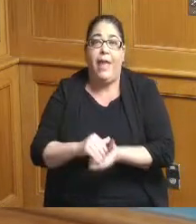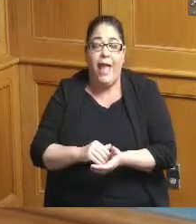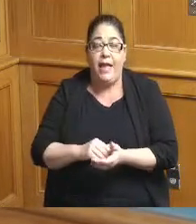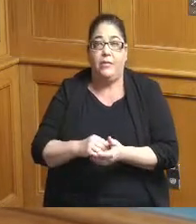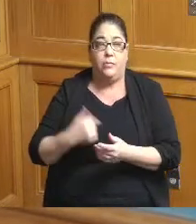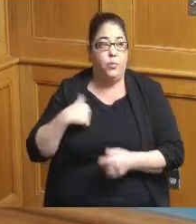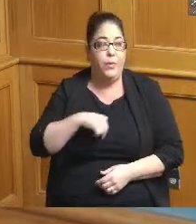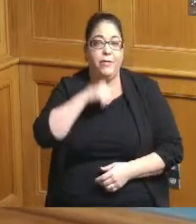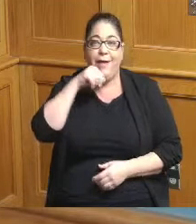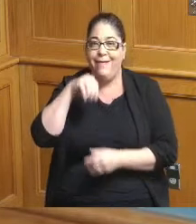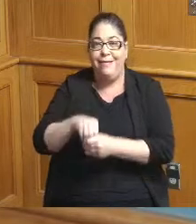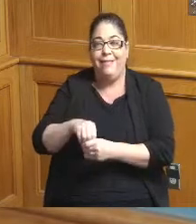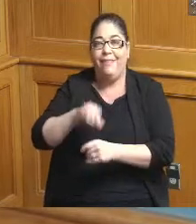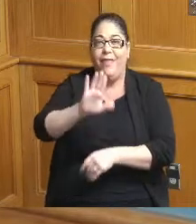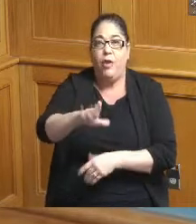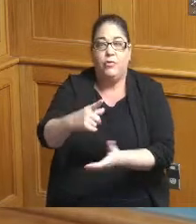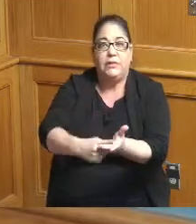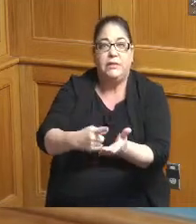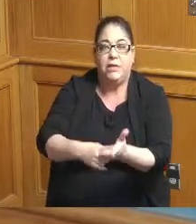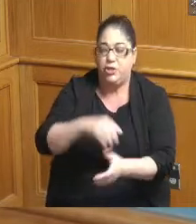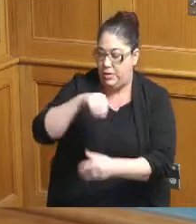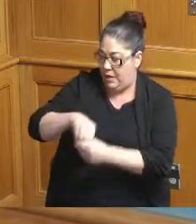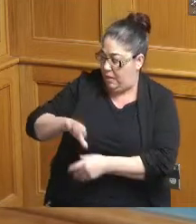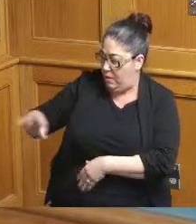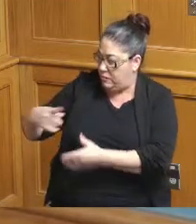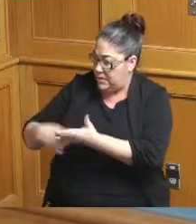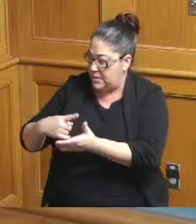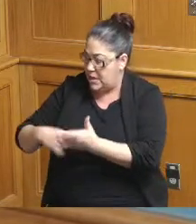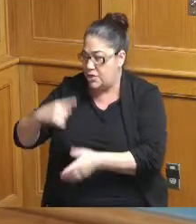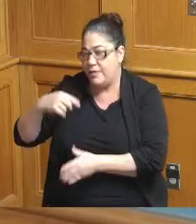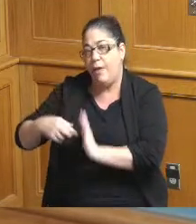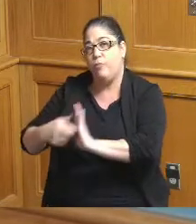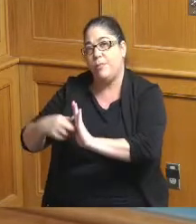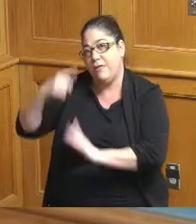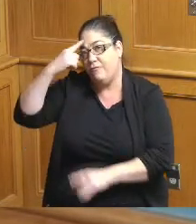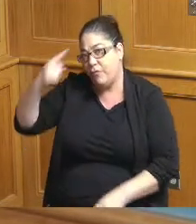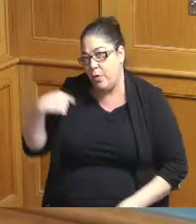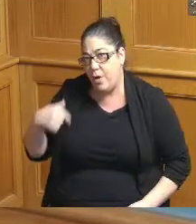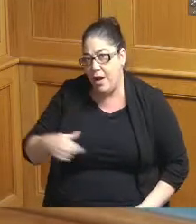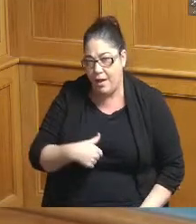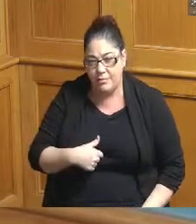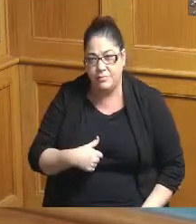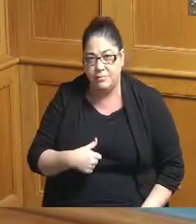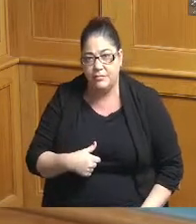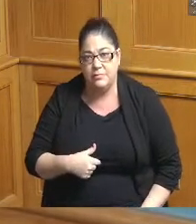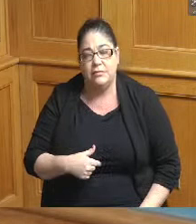in a room we don't know what what the deals are I have some concerns with that to see if there's any